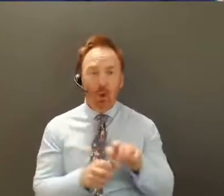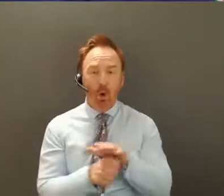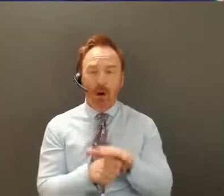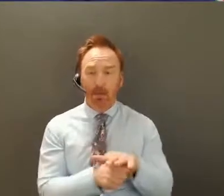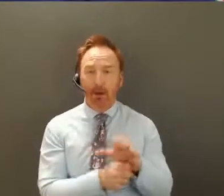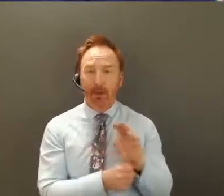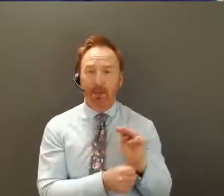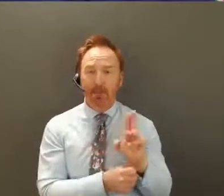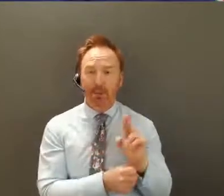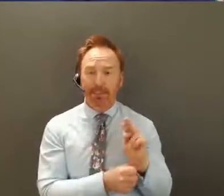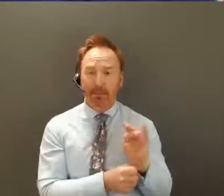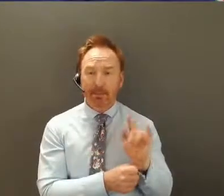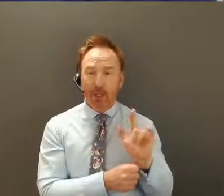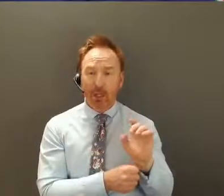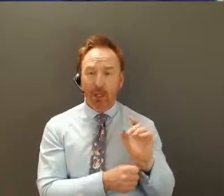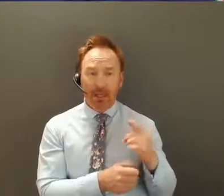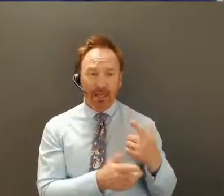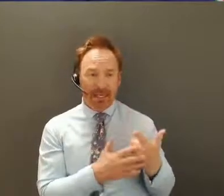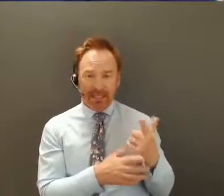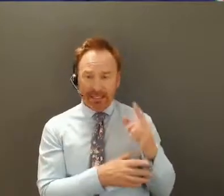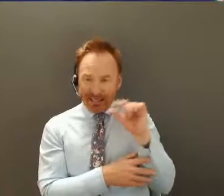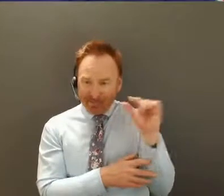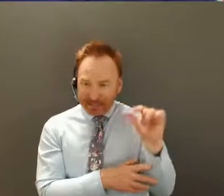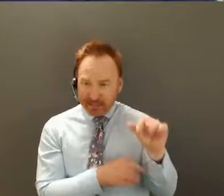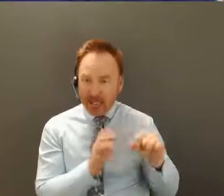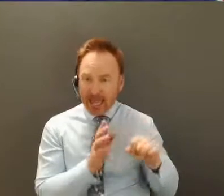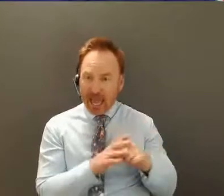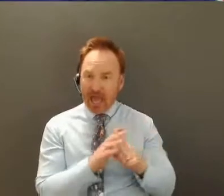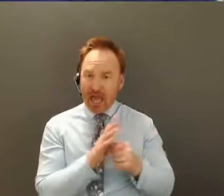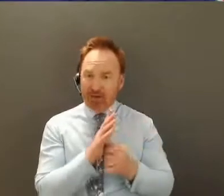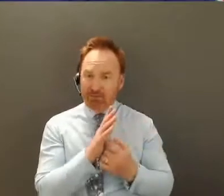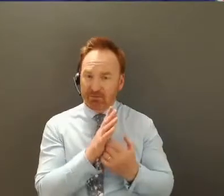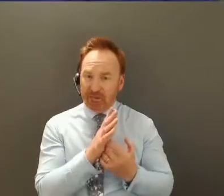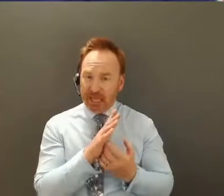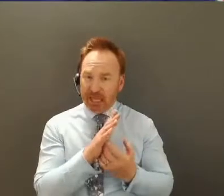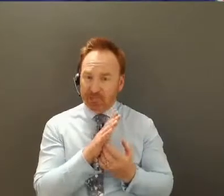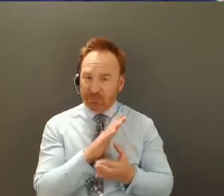locally who is unvaccinated and